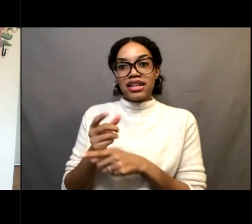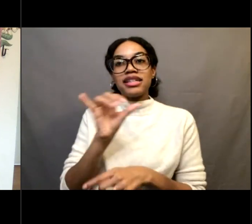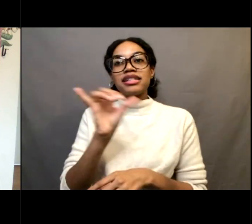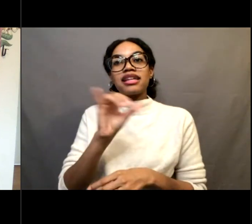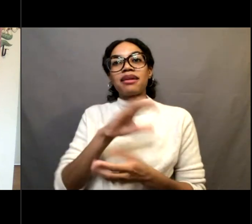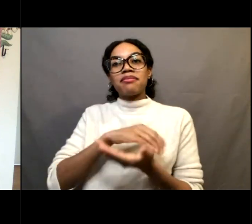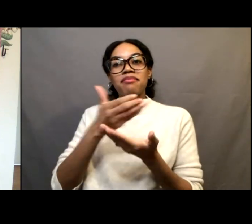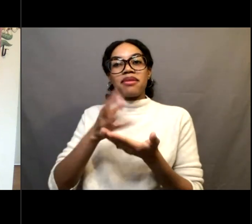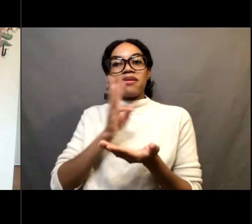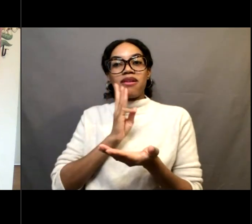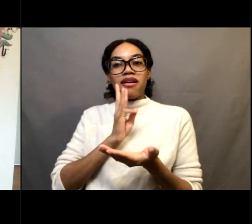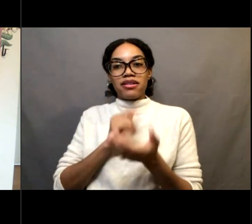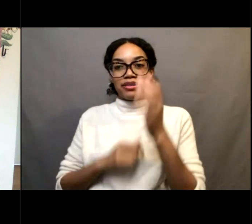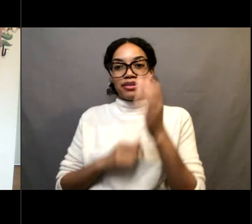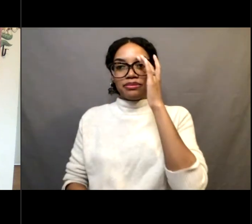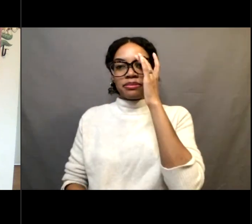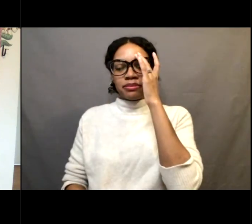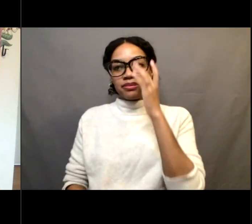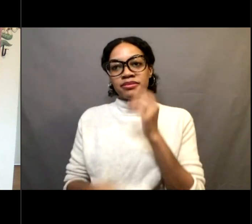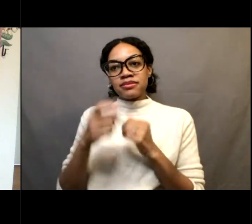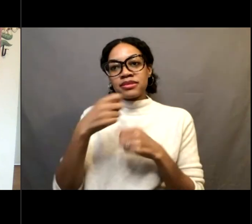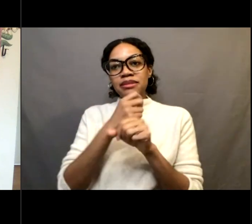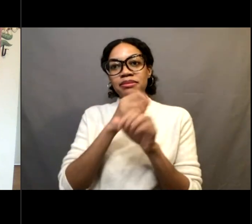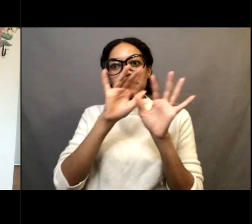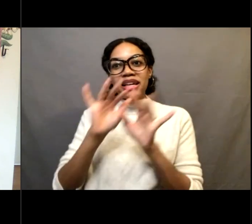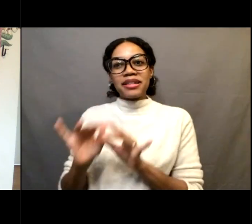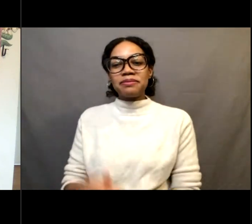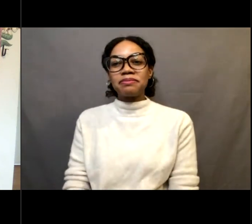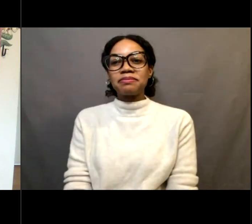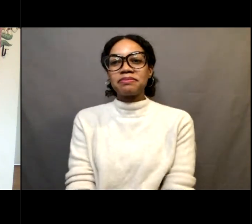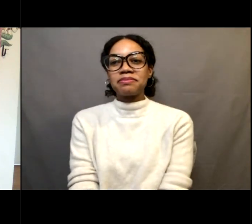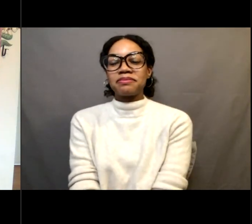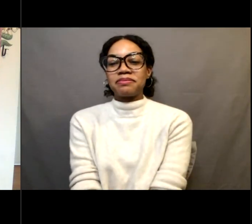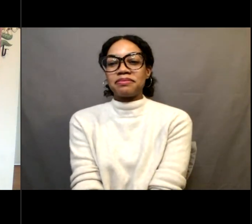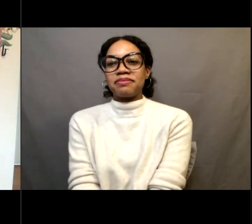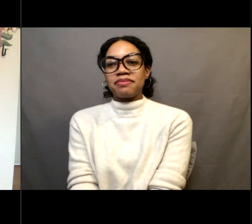and I've got my calendar which will give me a nice sort of simulated rain pattern.